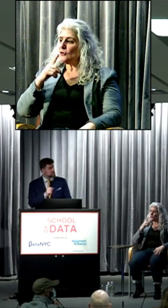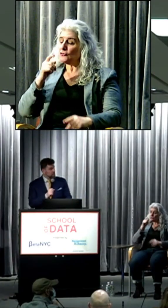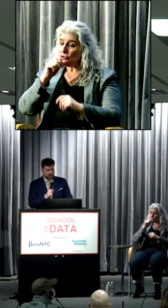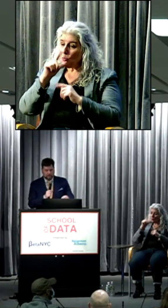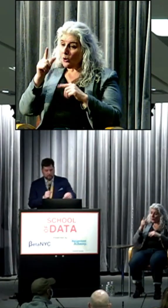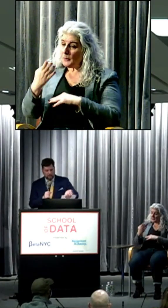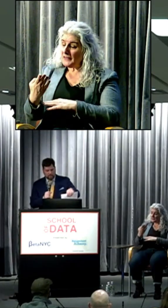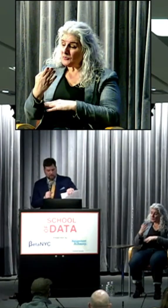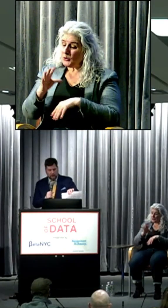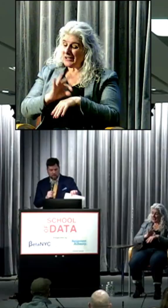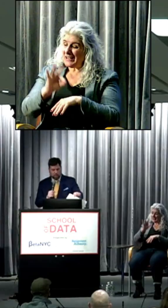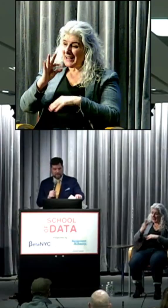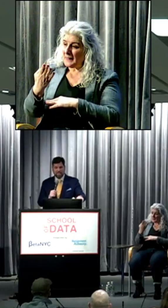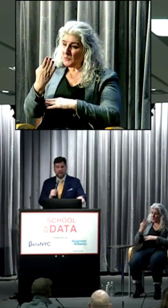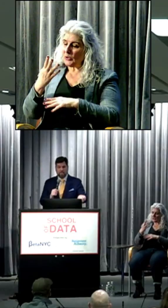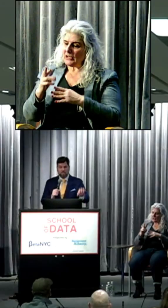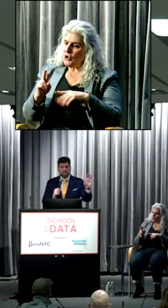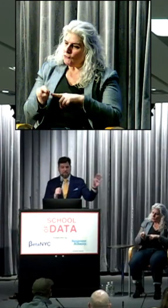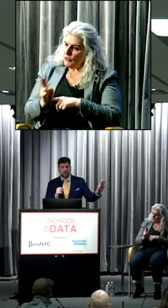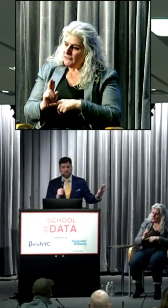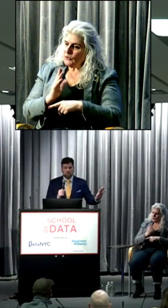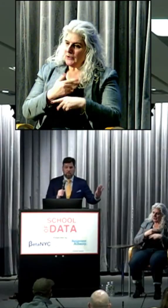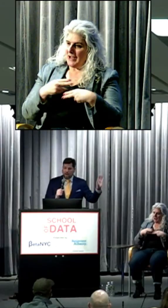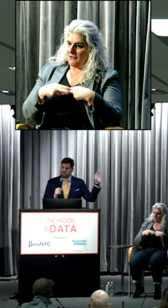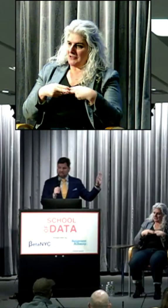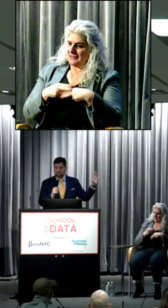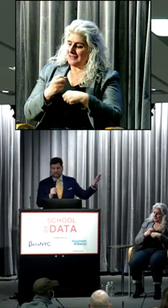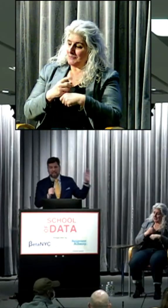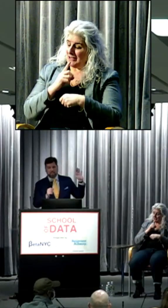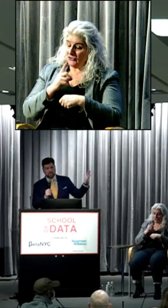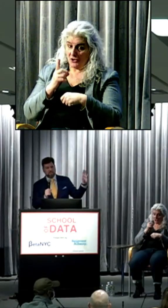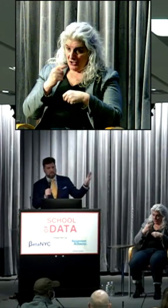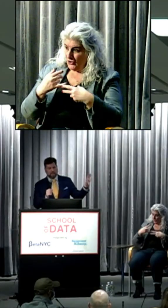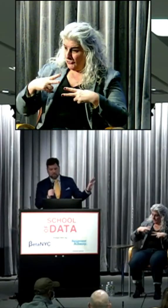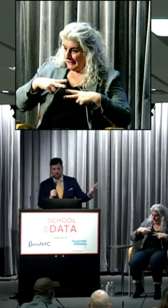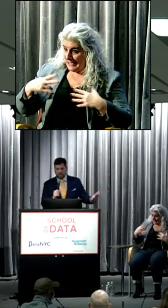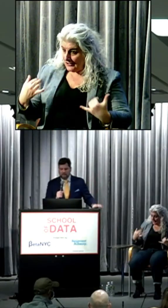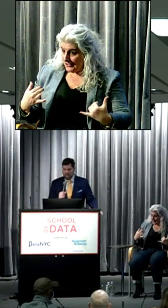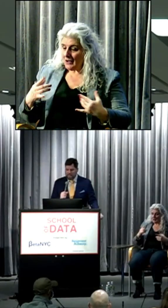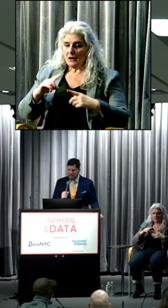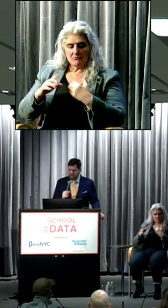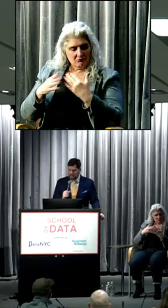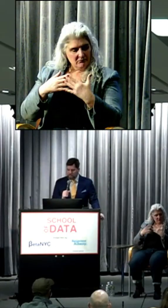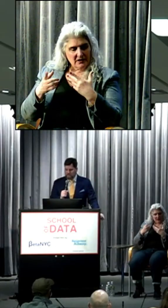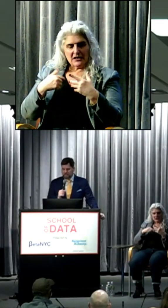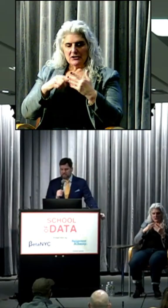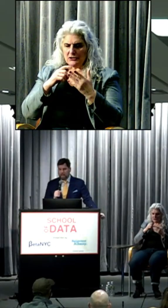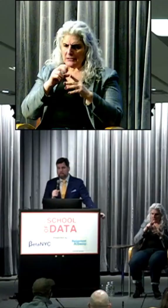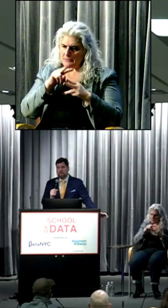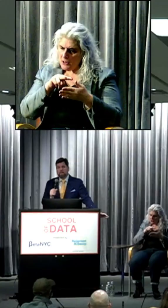sections we really dive into are transportation, water and wastewater, sanitation, urban